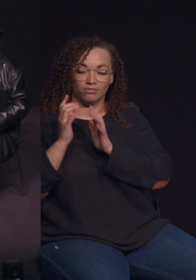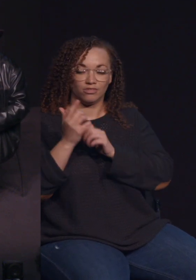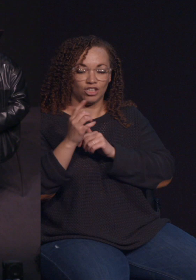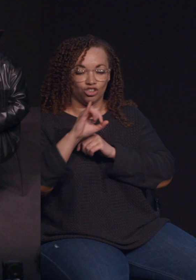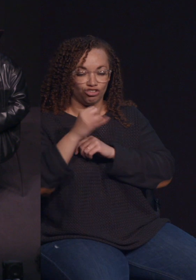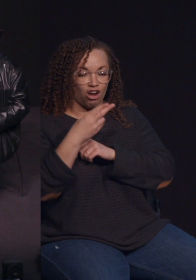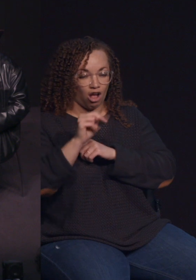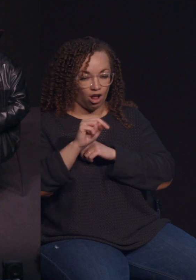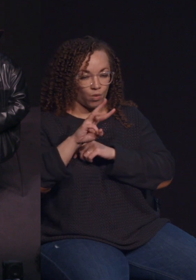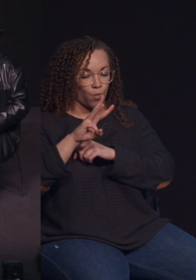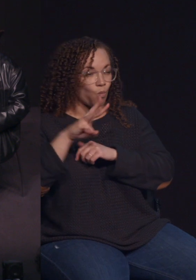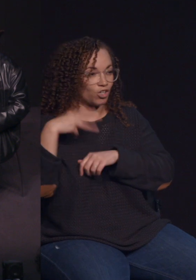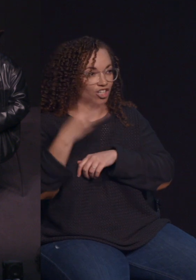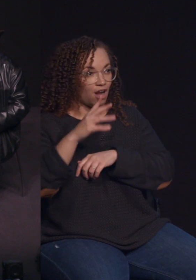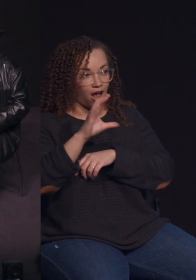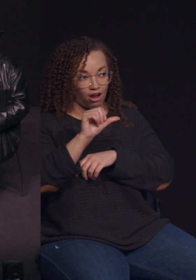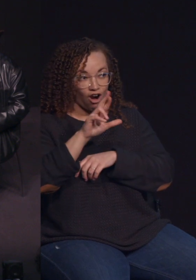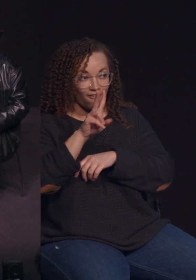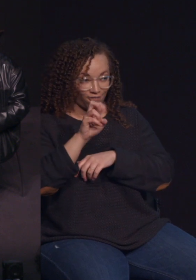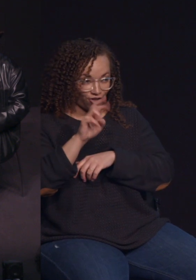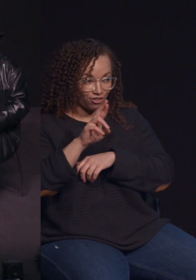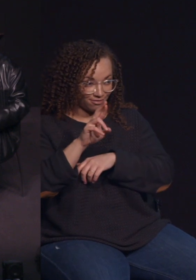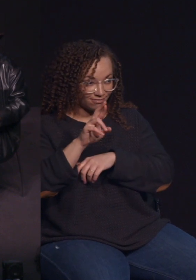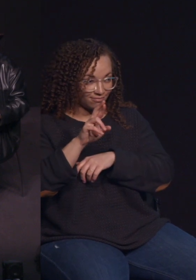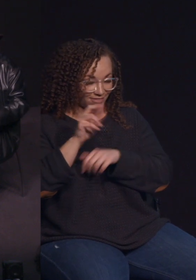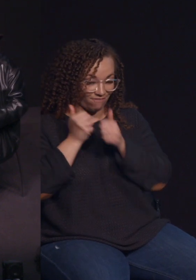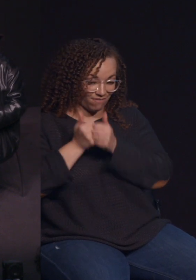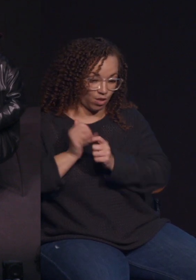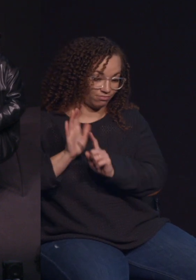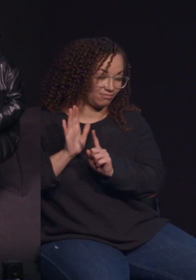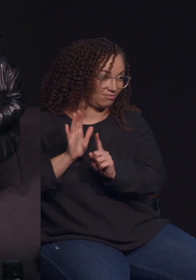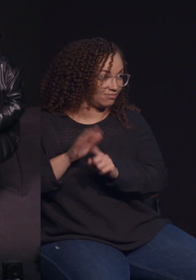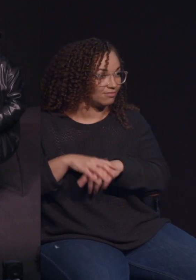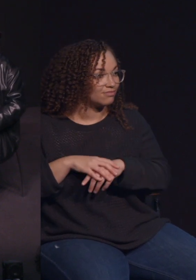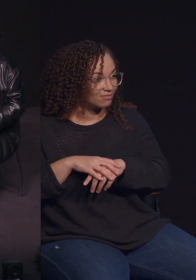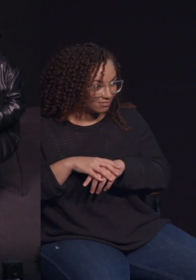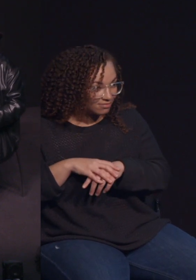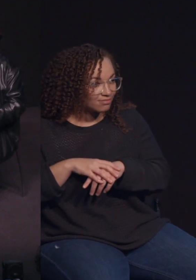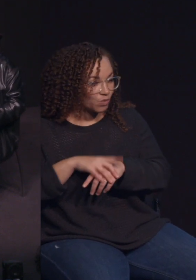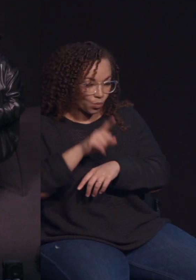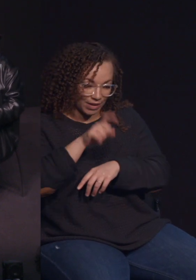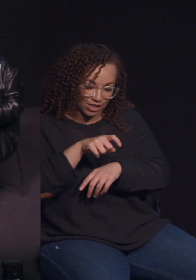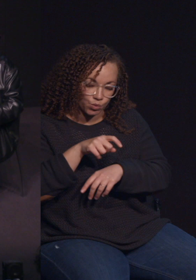what he did was join, you know, we need to get back to that because I think